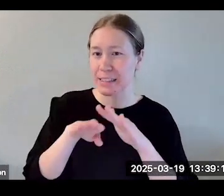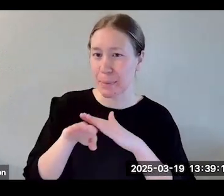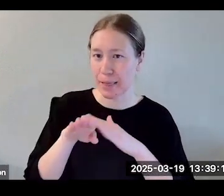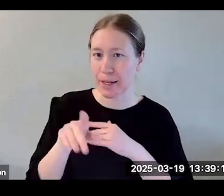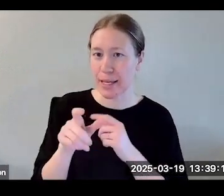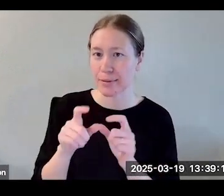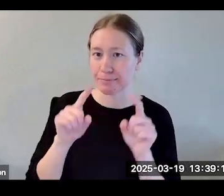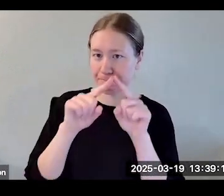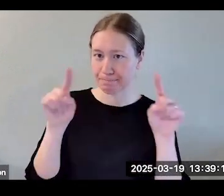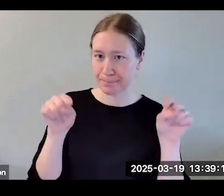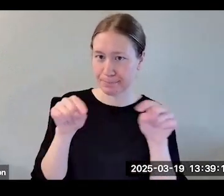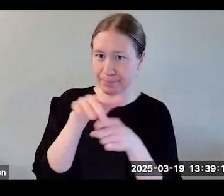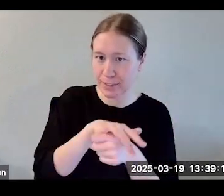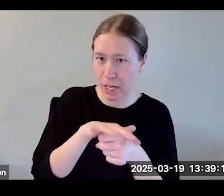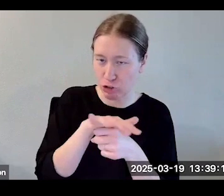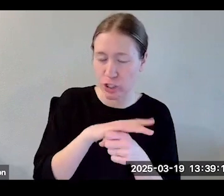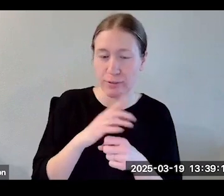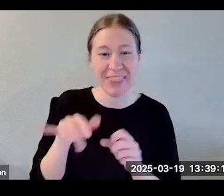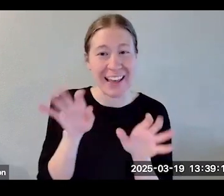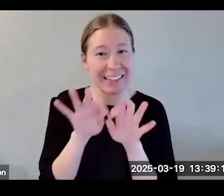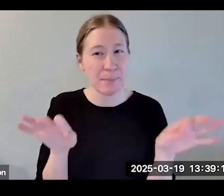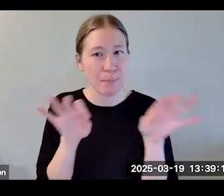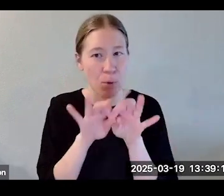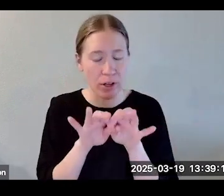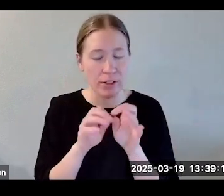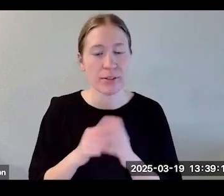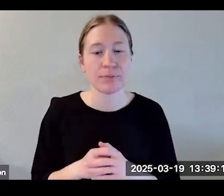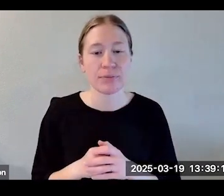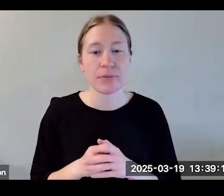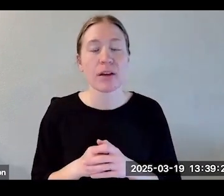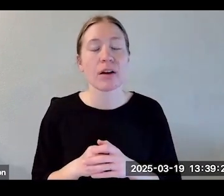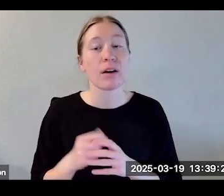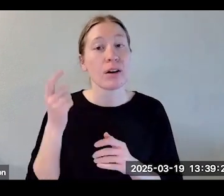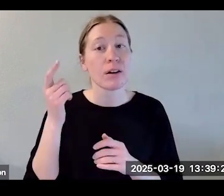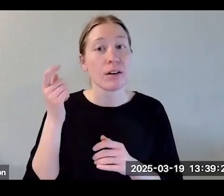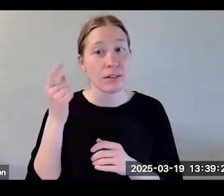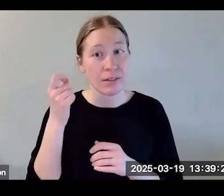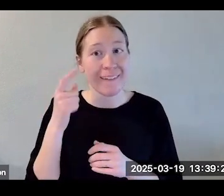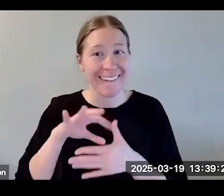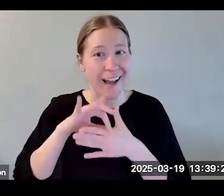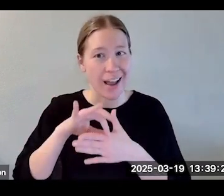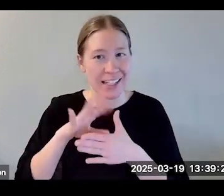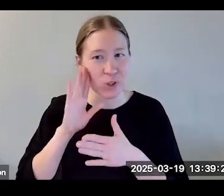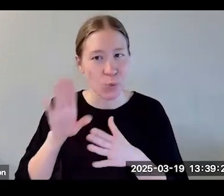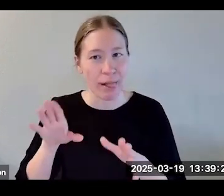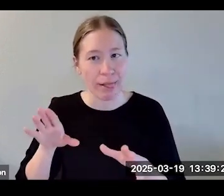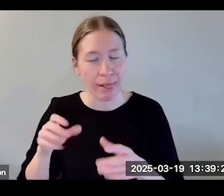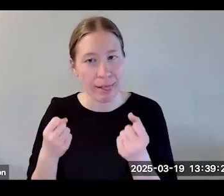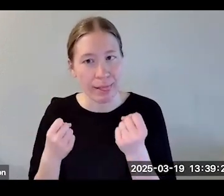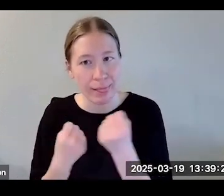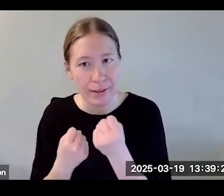because context informs the alt text that we're gonna provide. So I'm gonna left-click on my image,